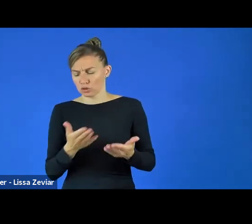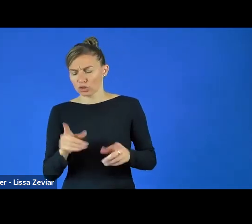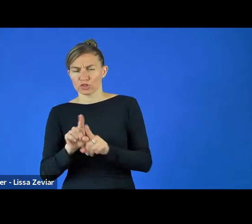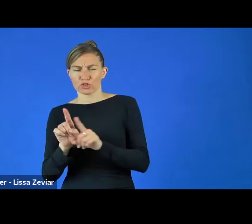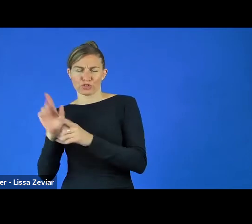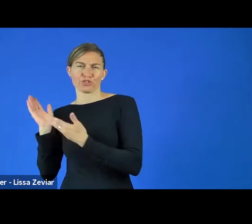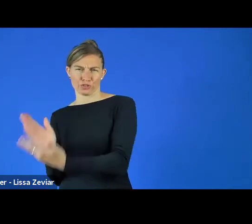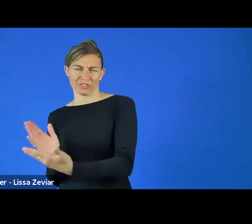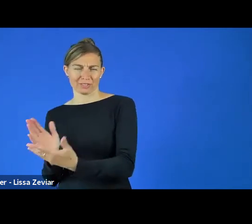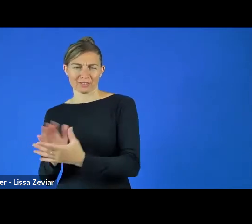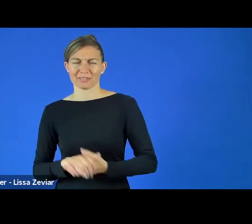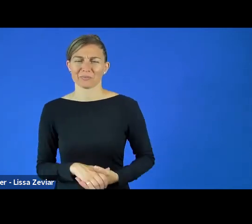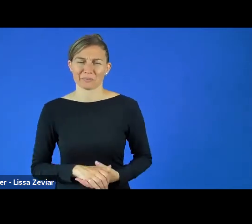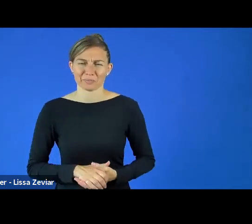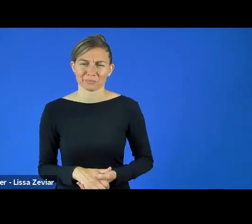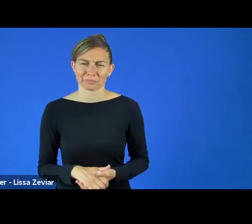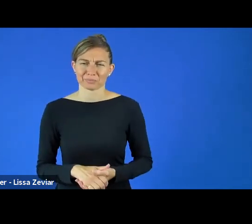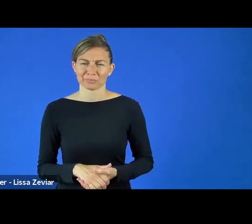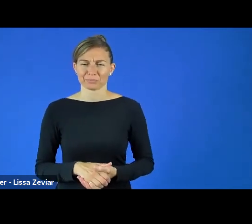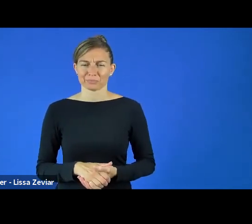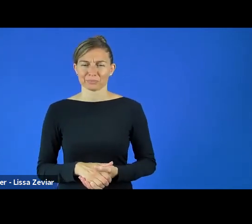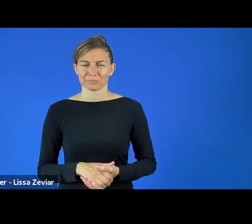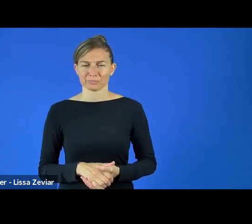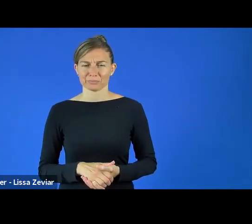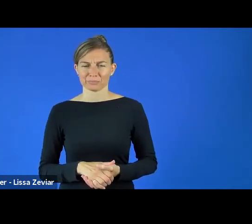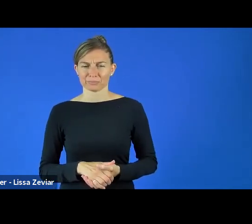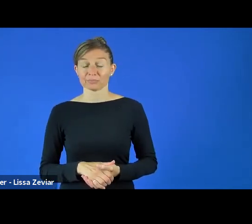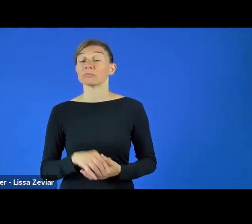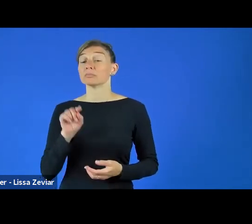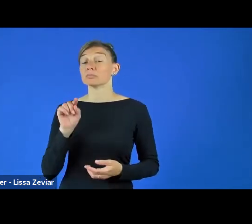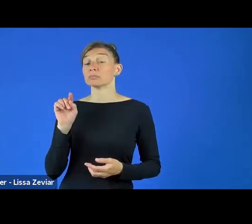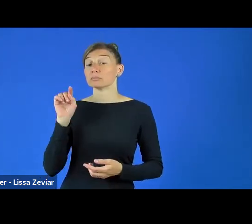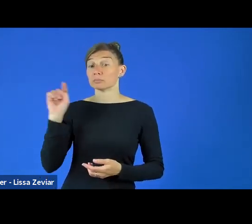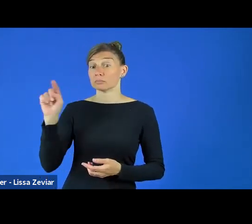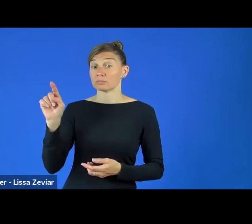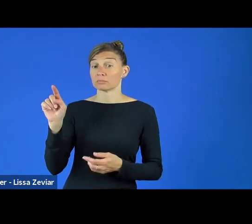This standard is the second or third on accessibility